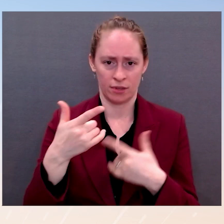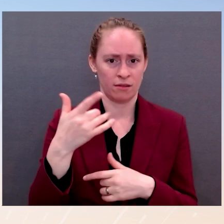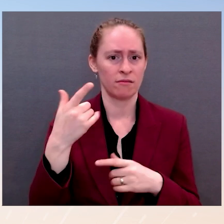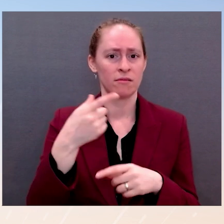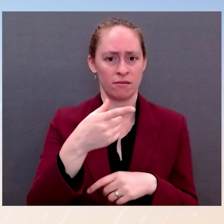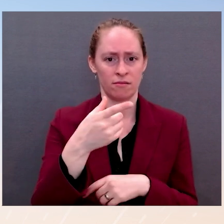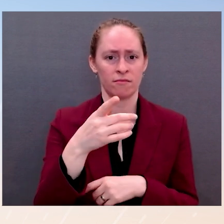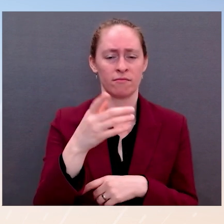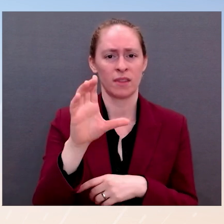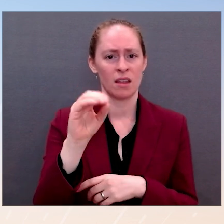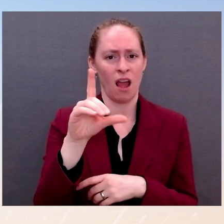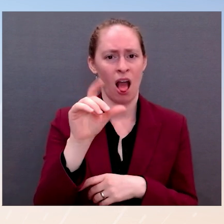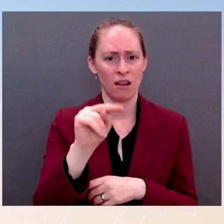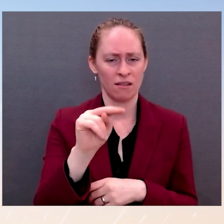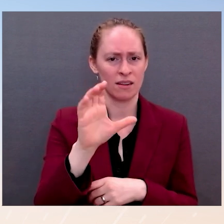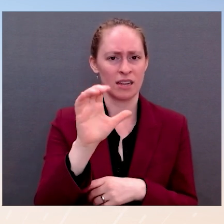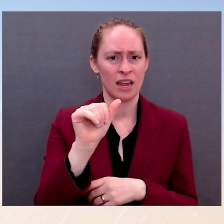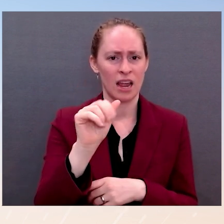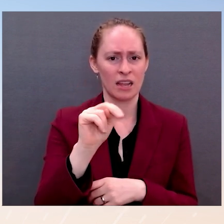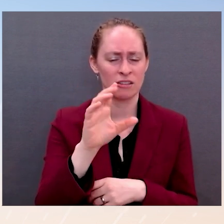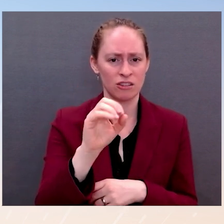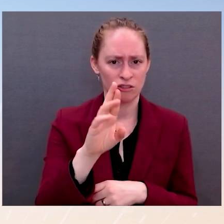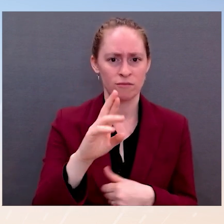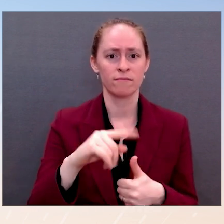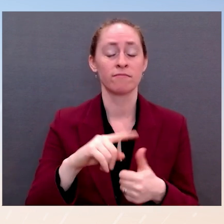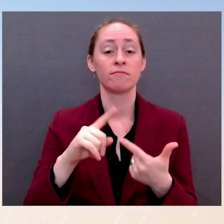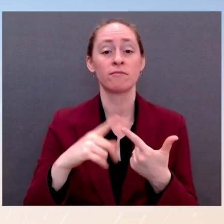compared to white people, despite declines in the death